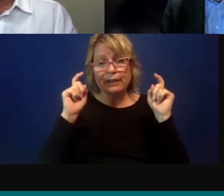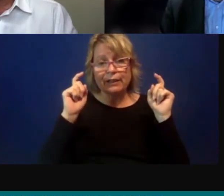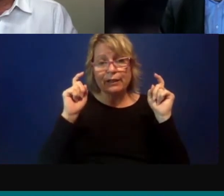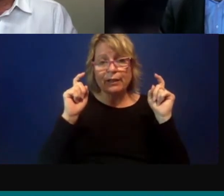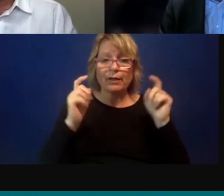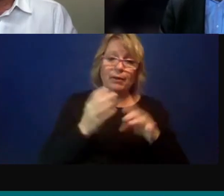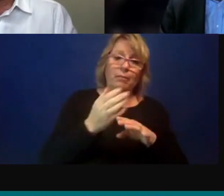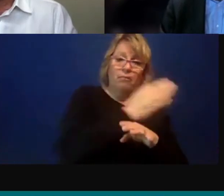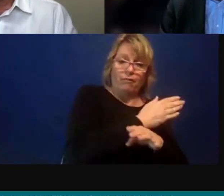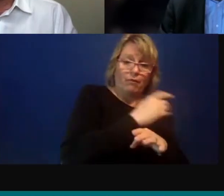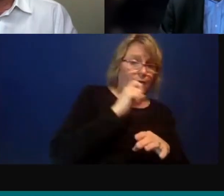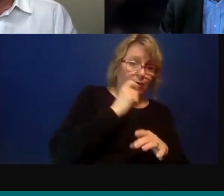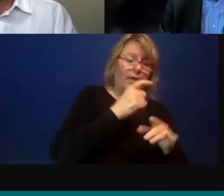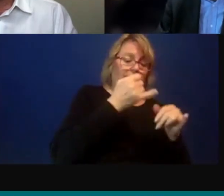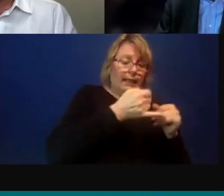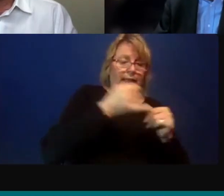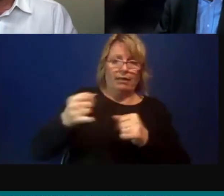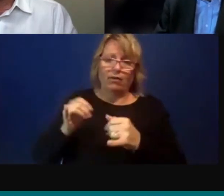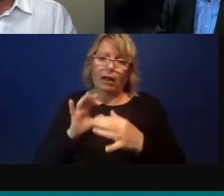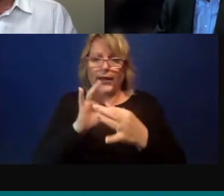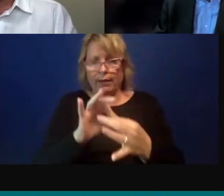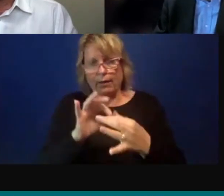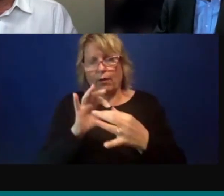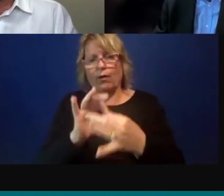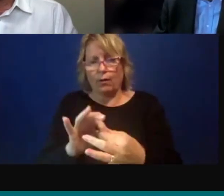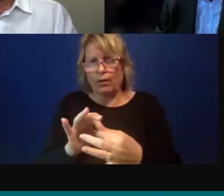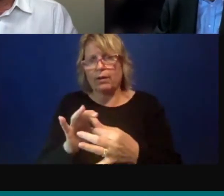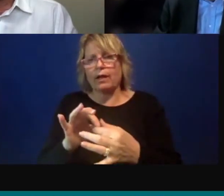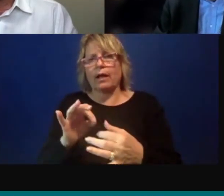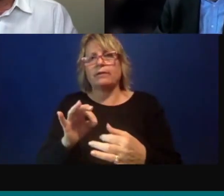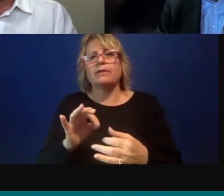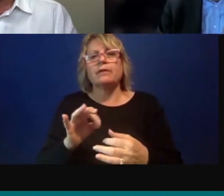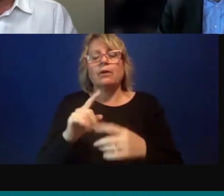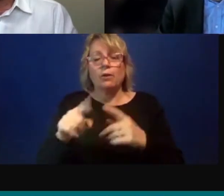that would be sort of individual connectivity or one-off kind of builds. Once the MFI program